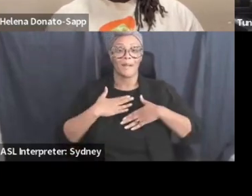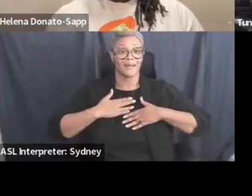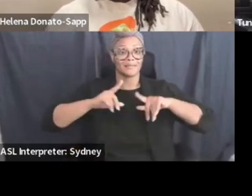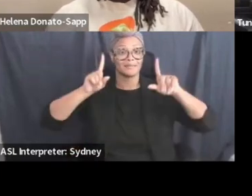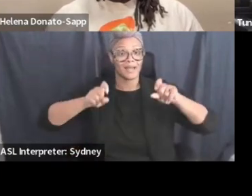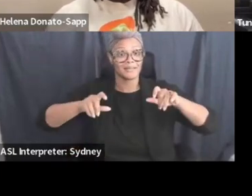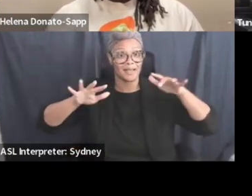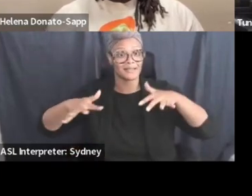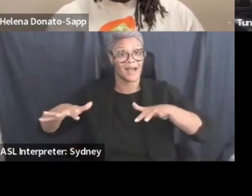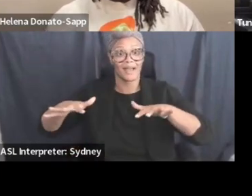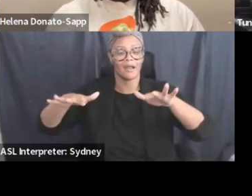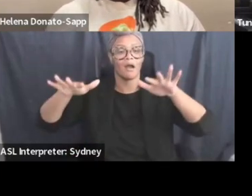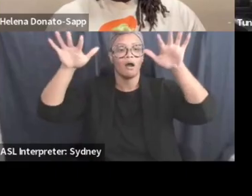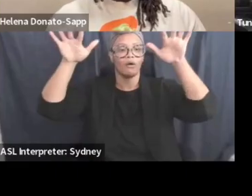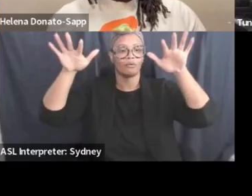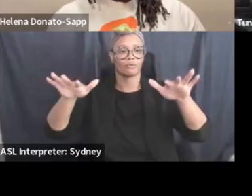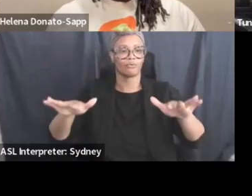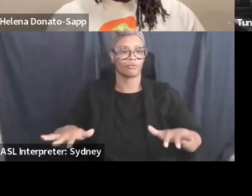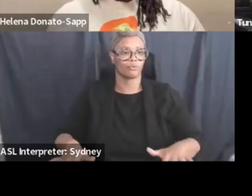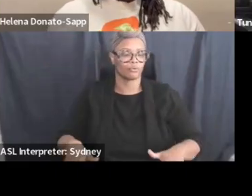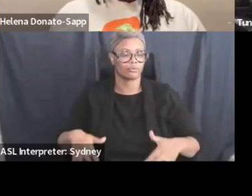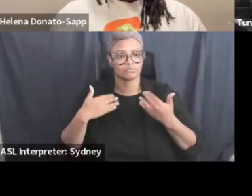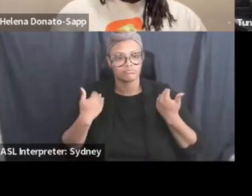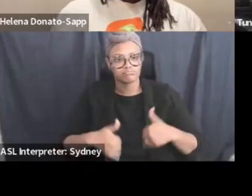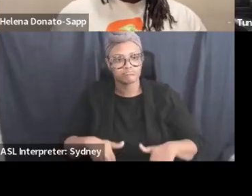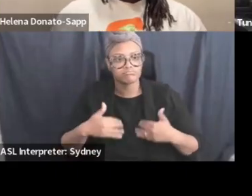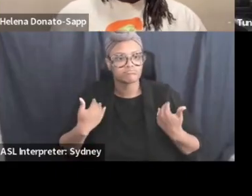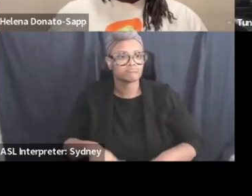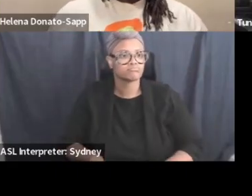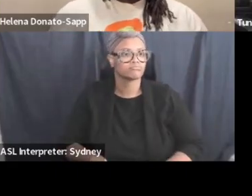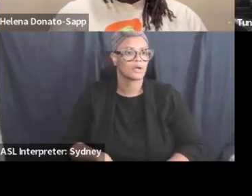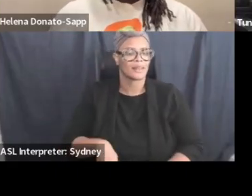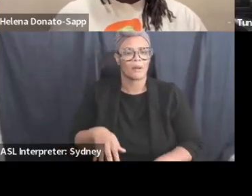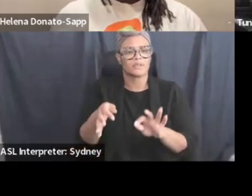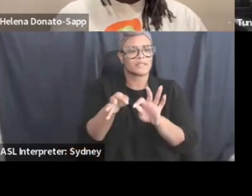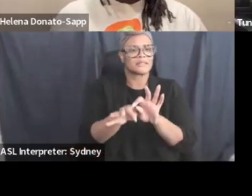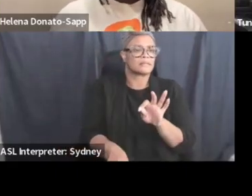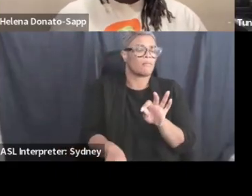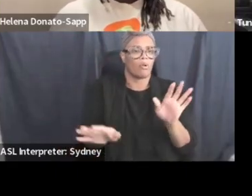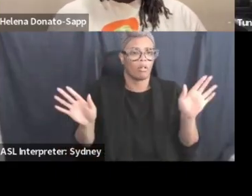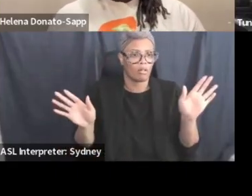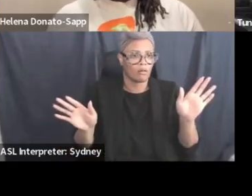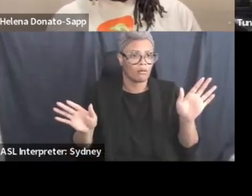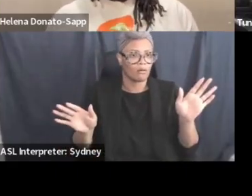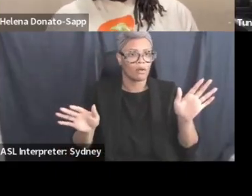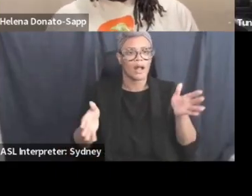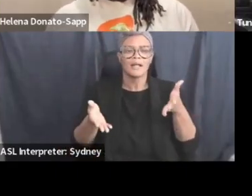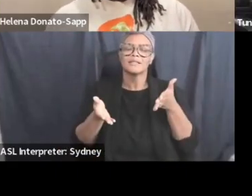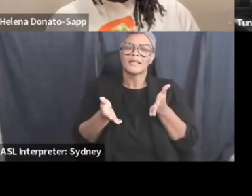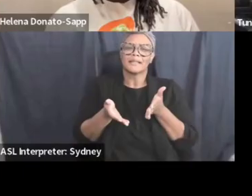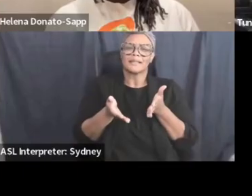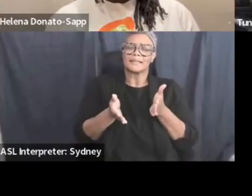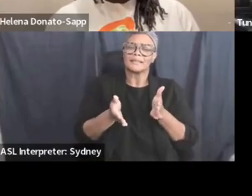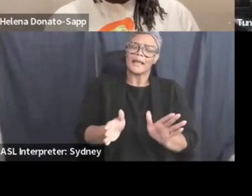for her to do that. So, let us do a short video to show comprehension. Let me write an original poem